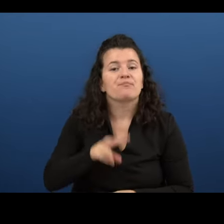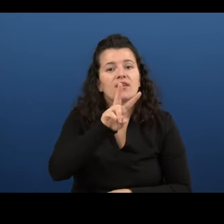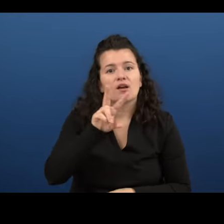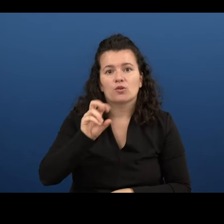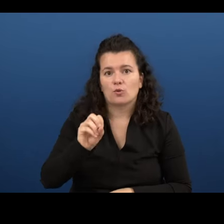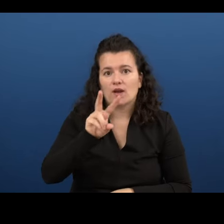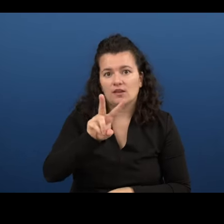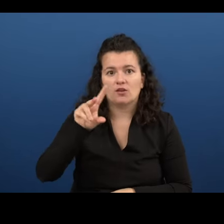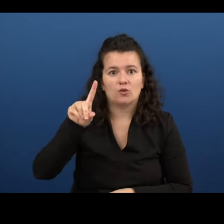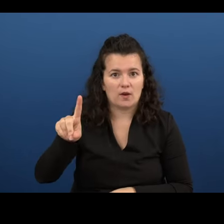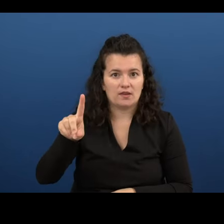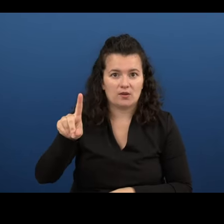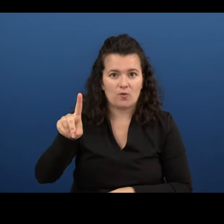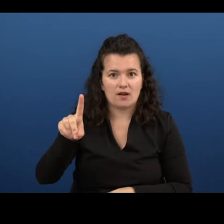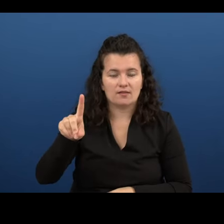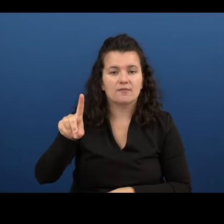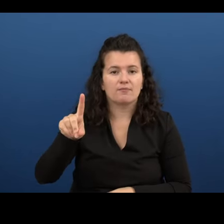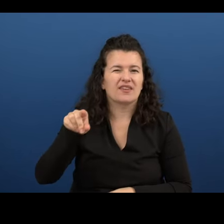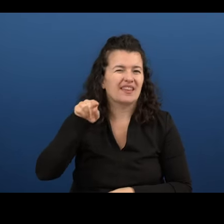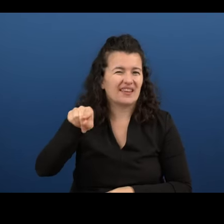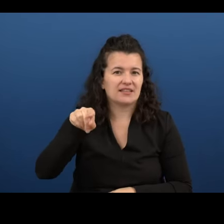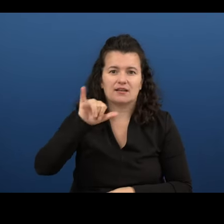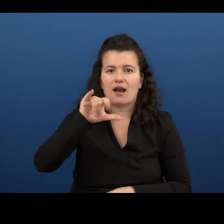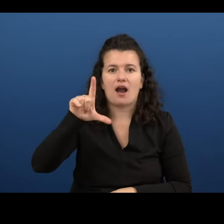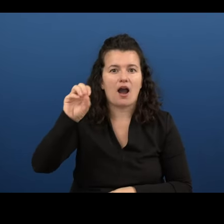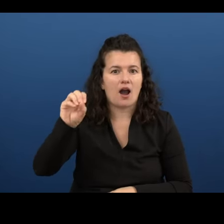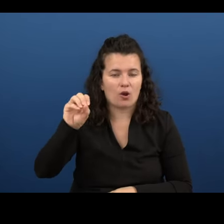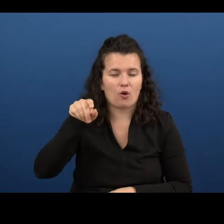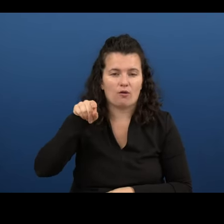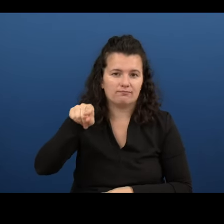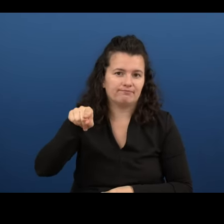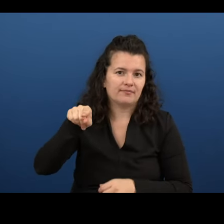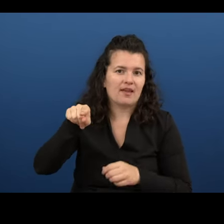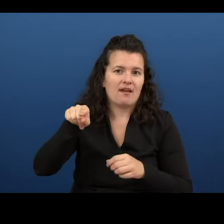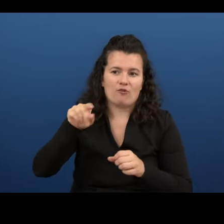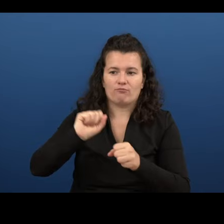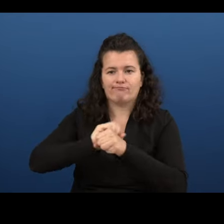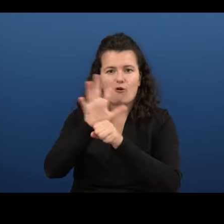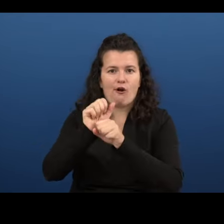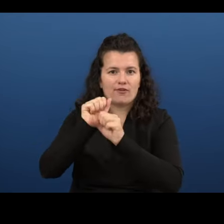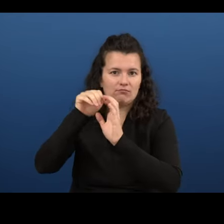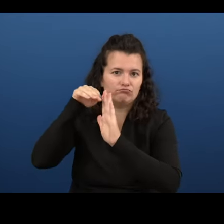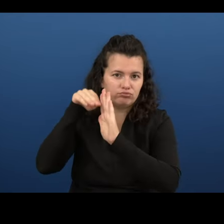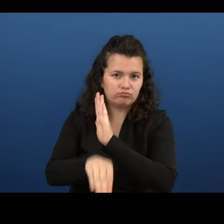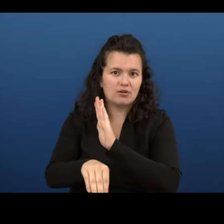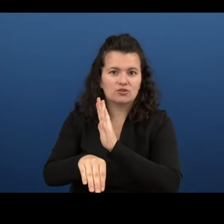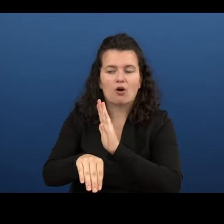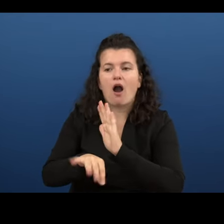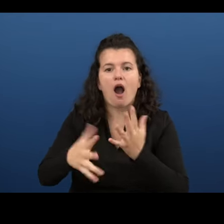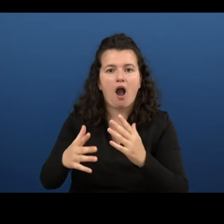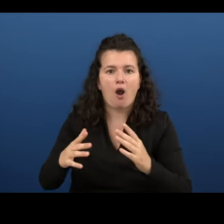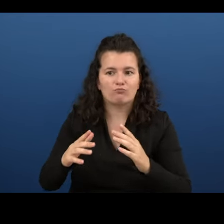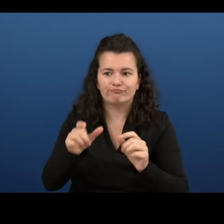I know global call to action for human centered recovery from covered mentions specifically